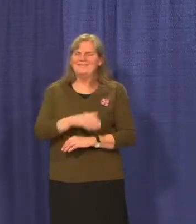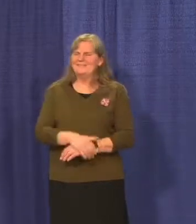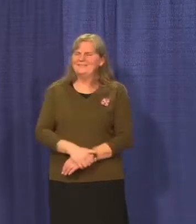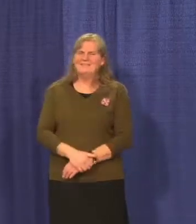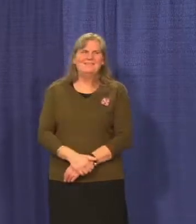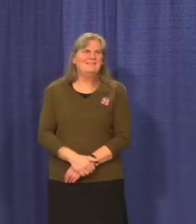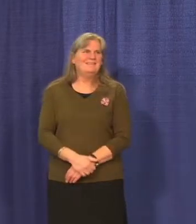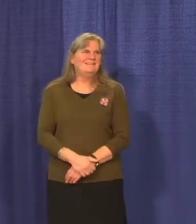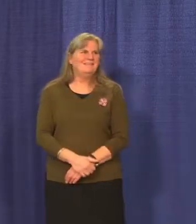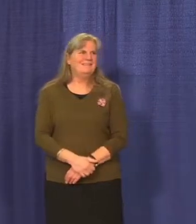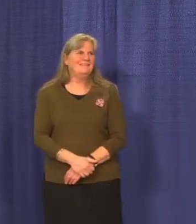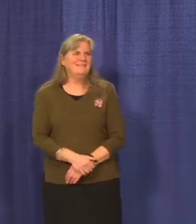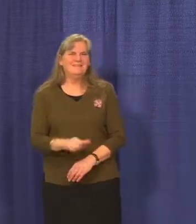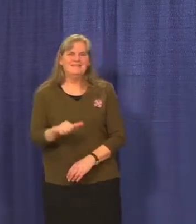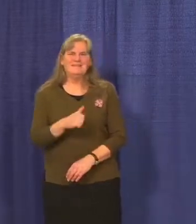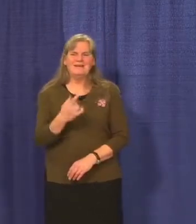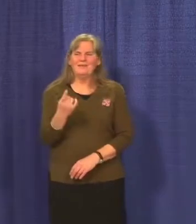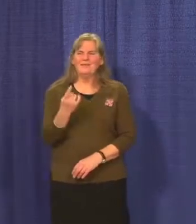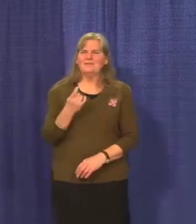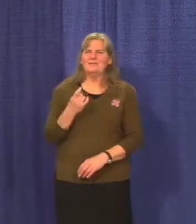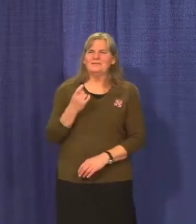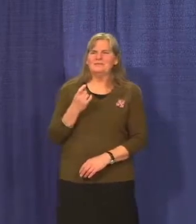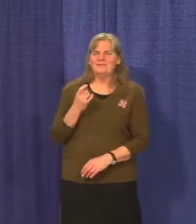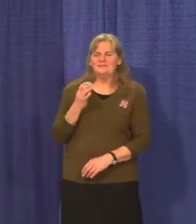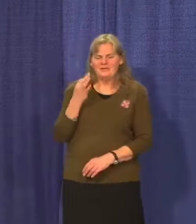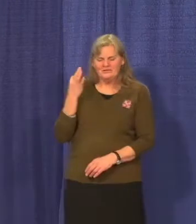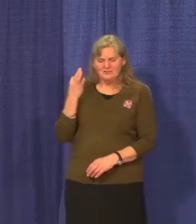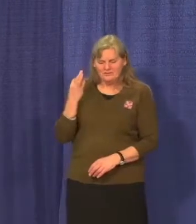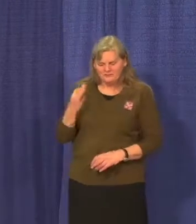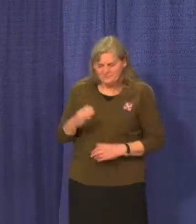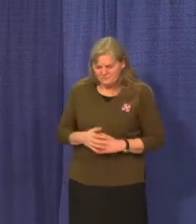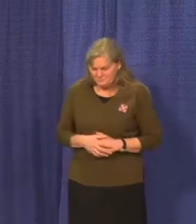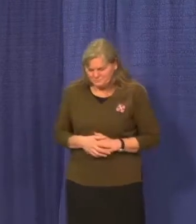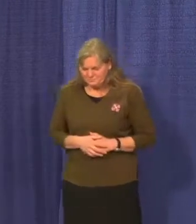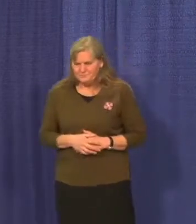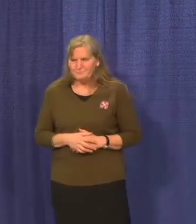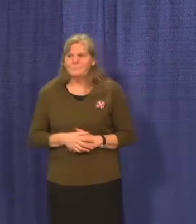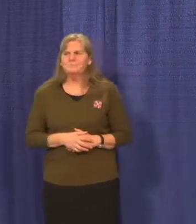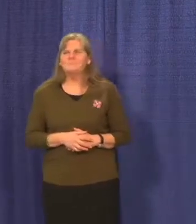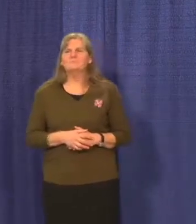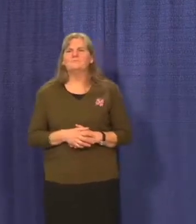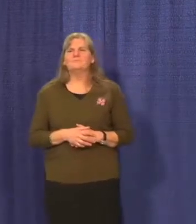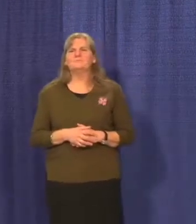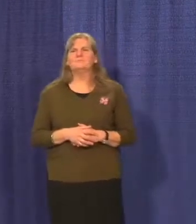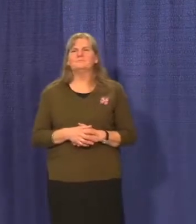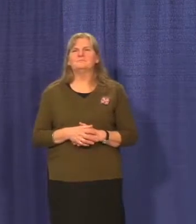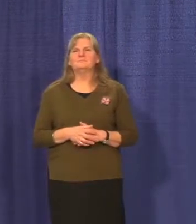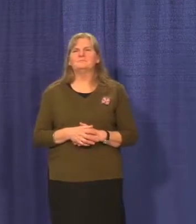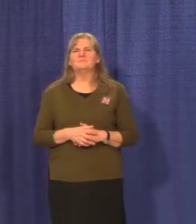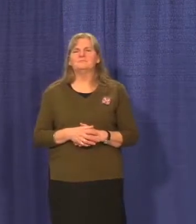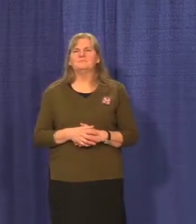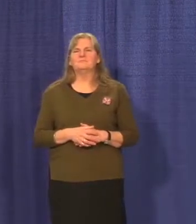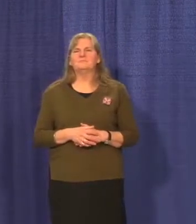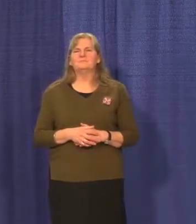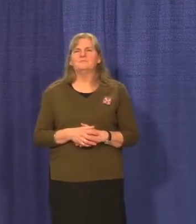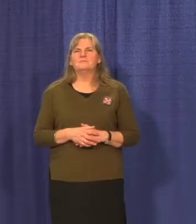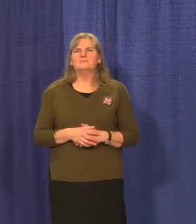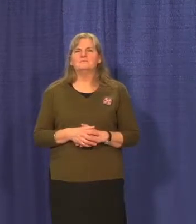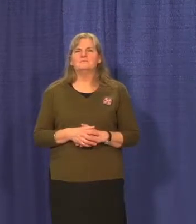[ Speaking French ]